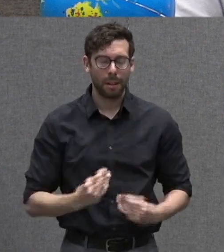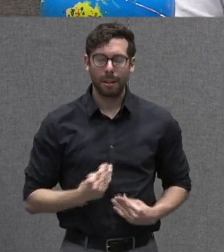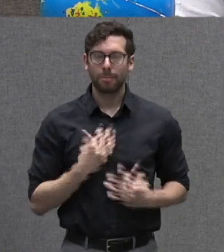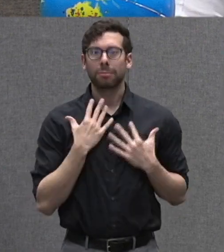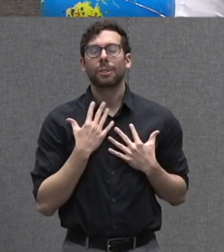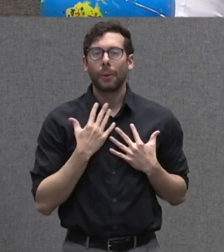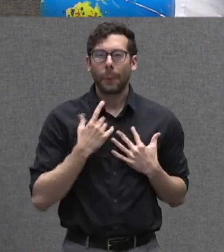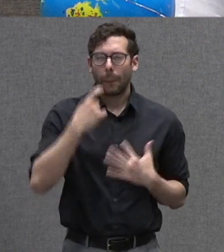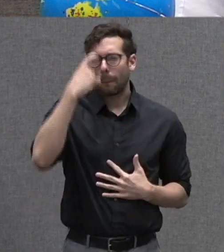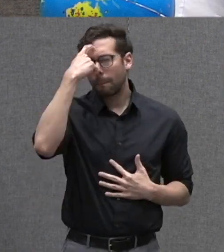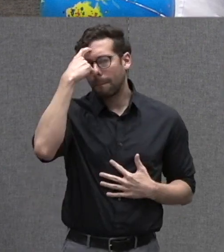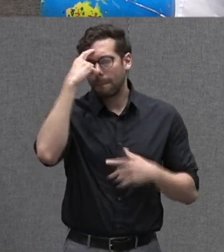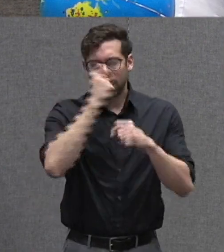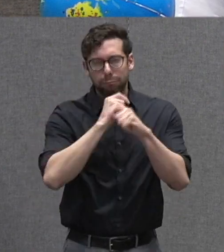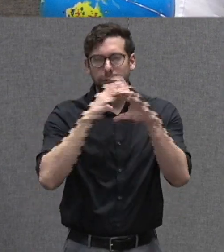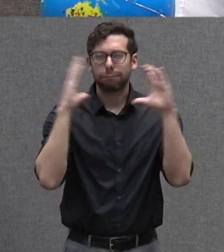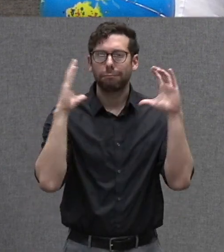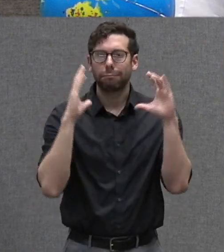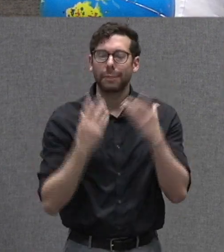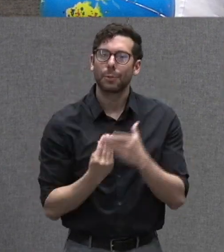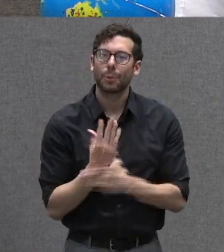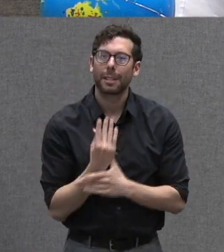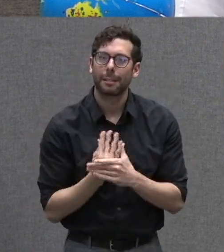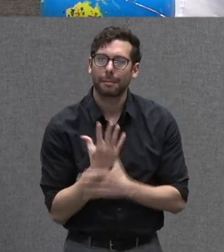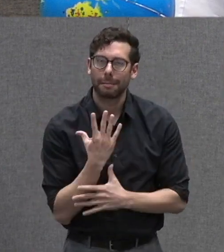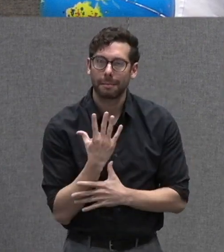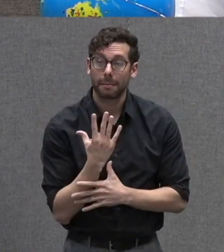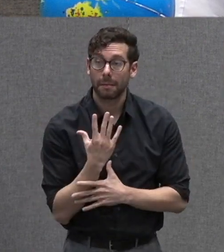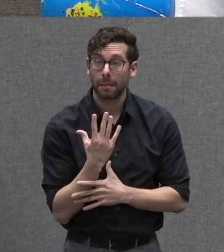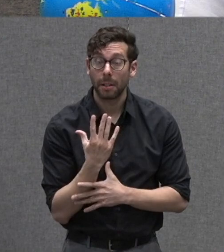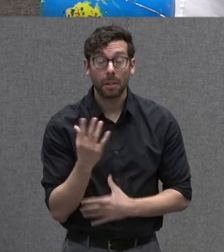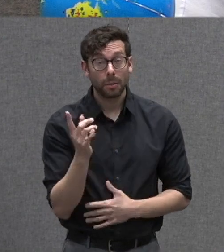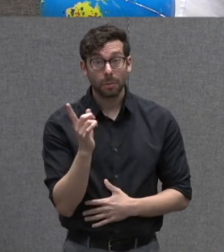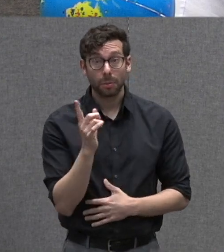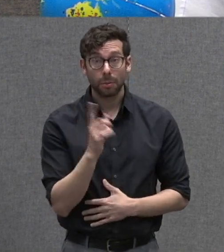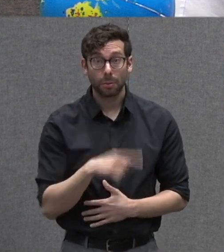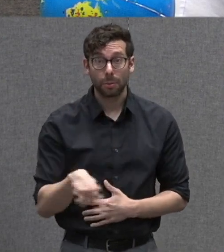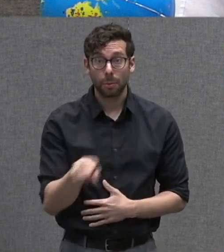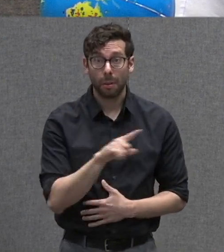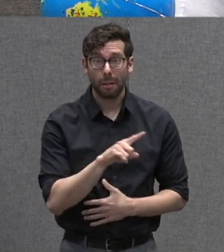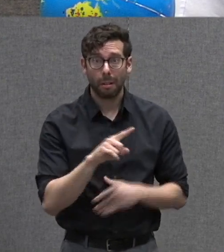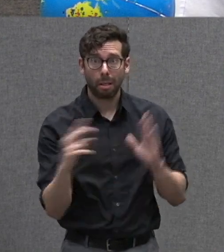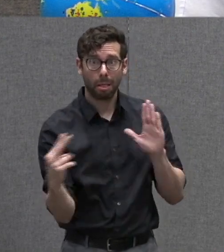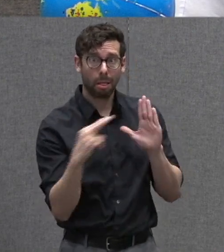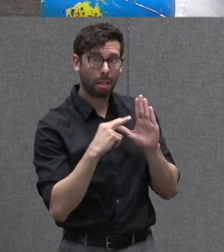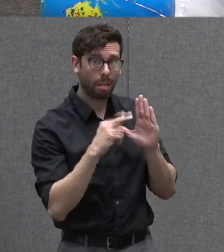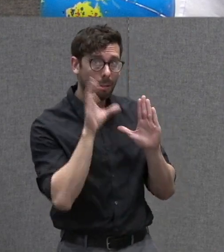What's another word that you can think of When you look at this picture to describe it?